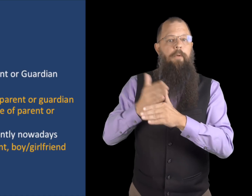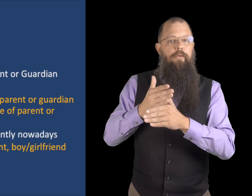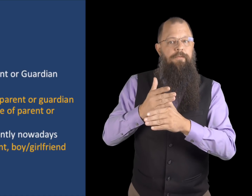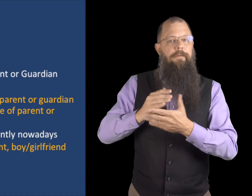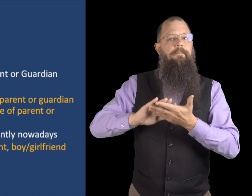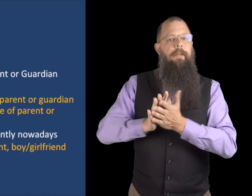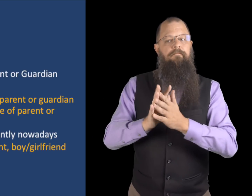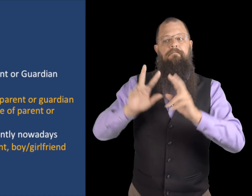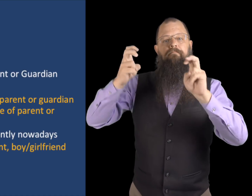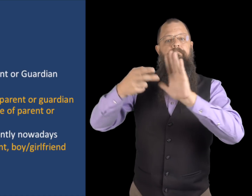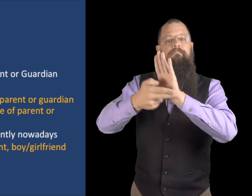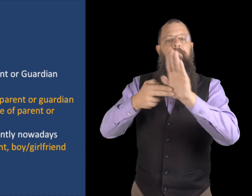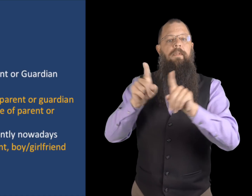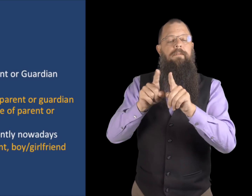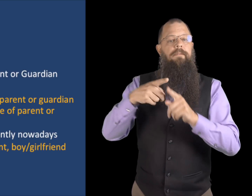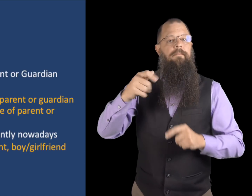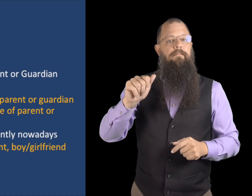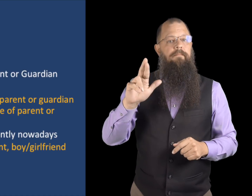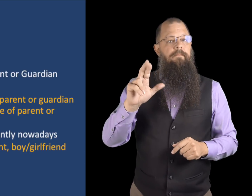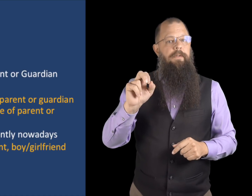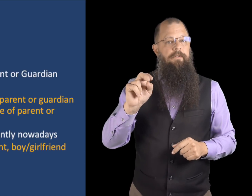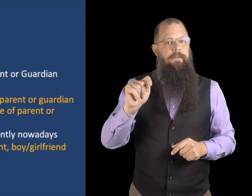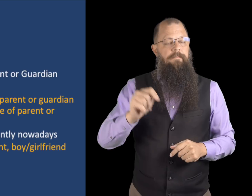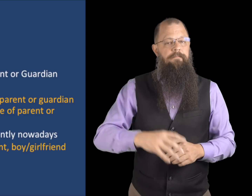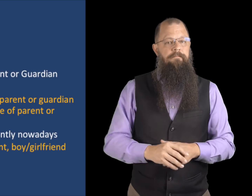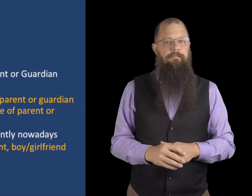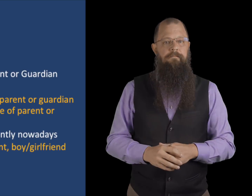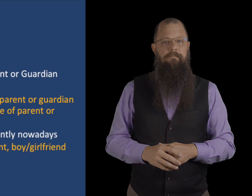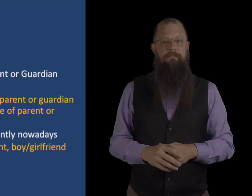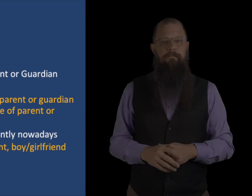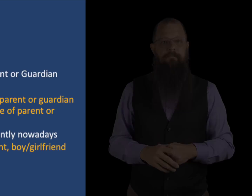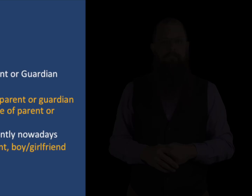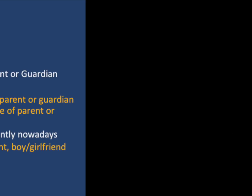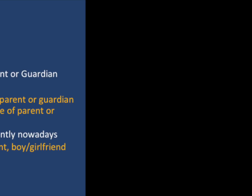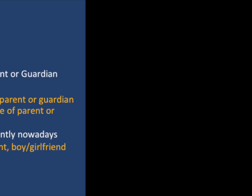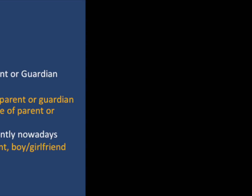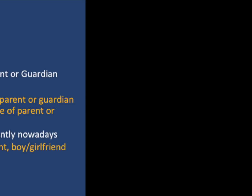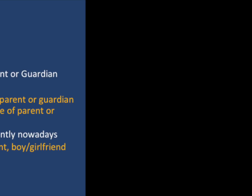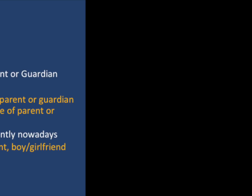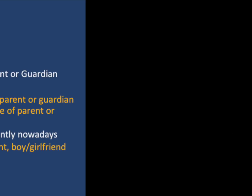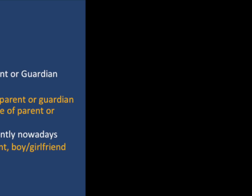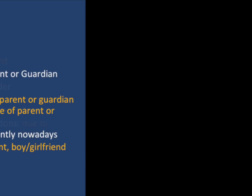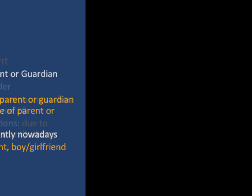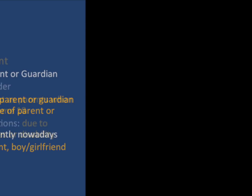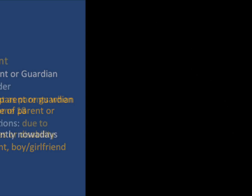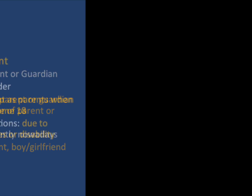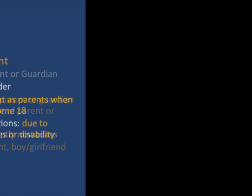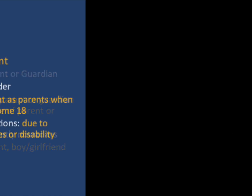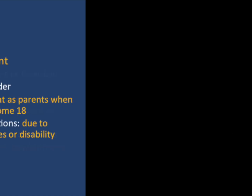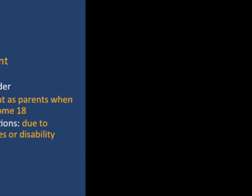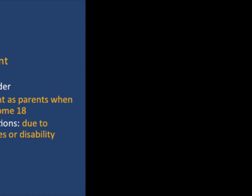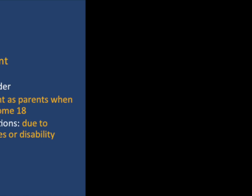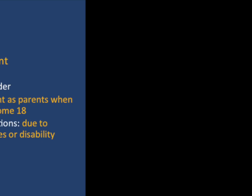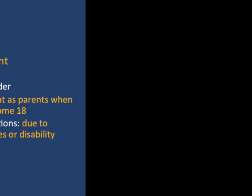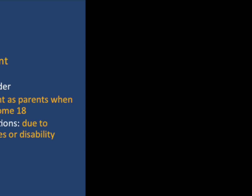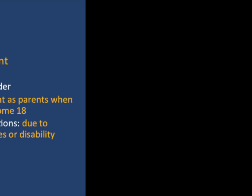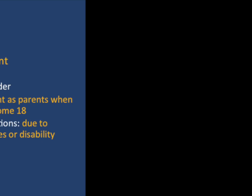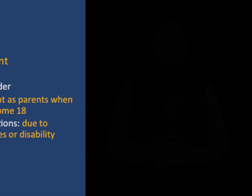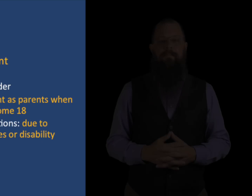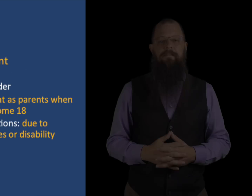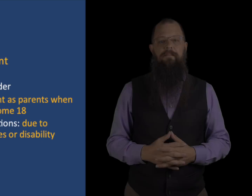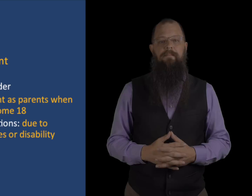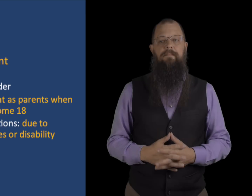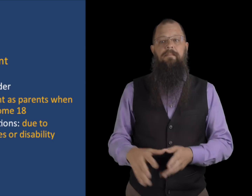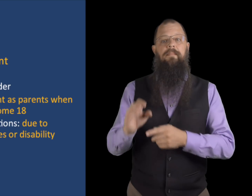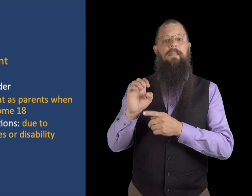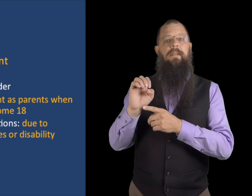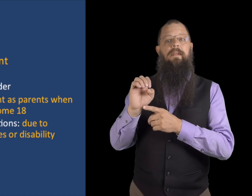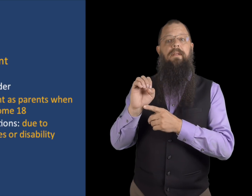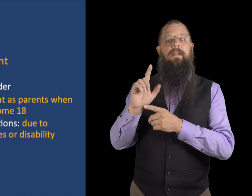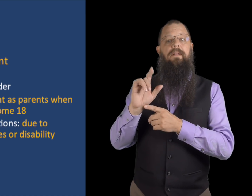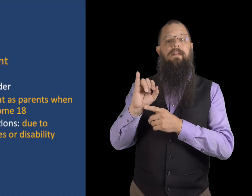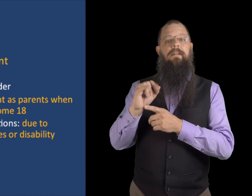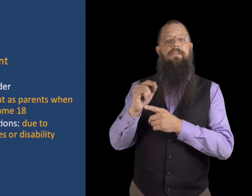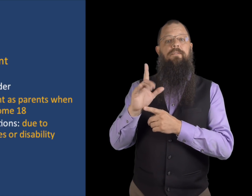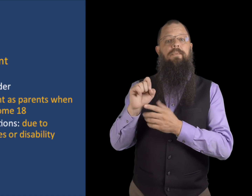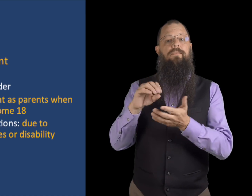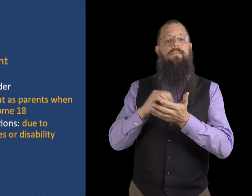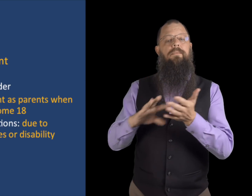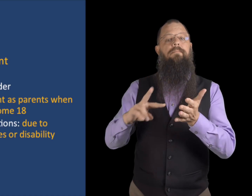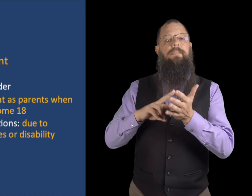and boyfriends, girlfriends, or partners falling under the category of parent.